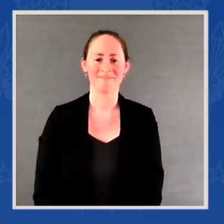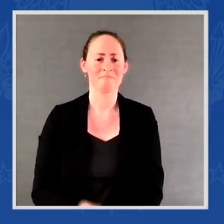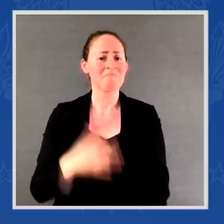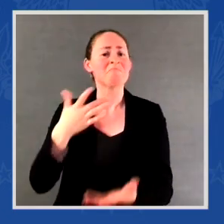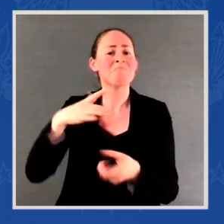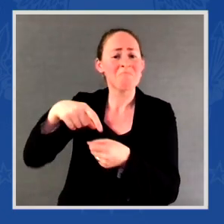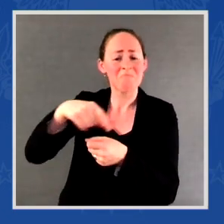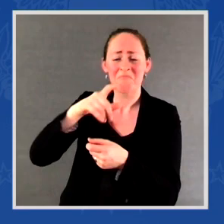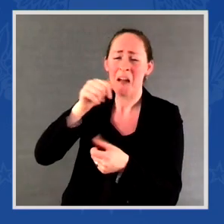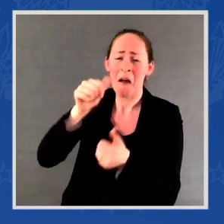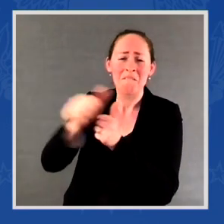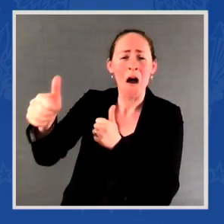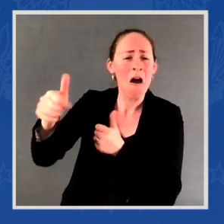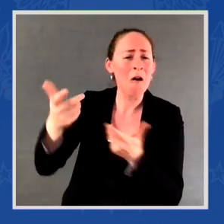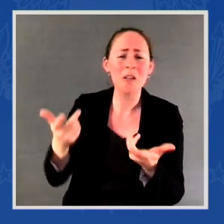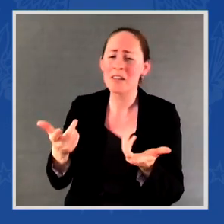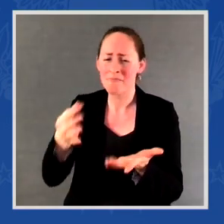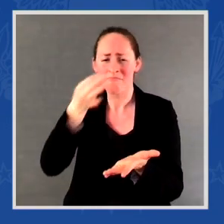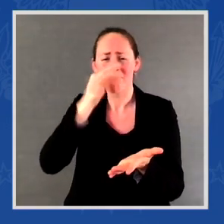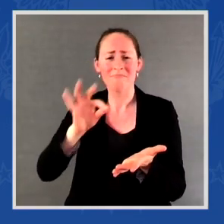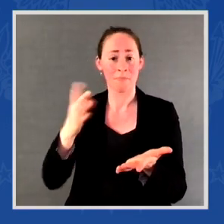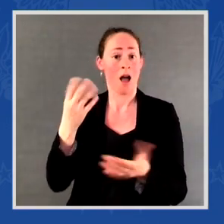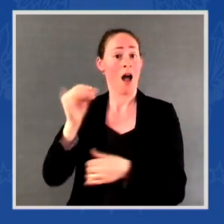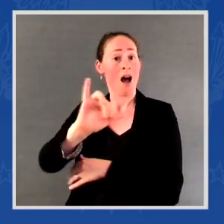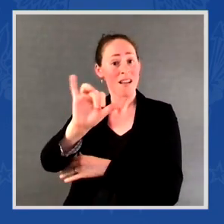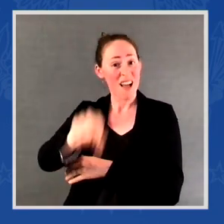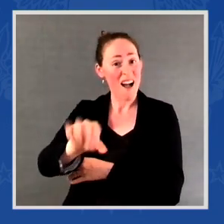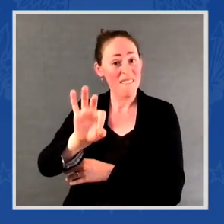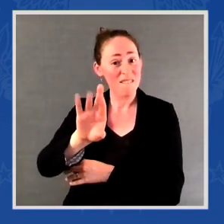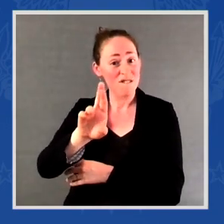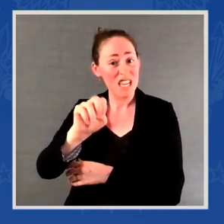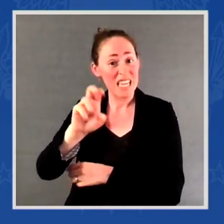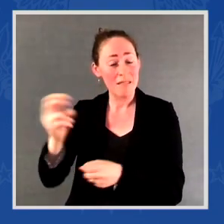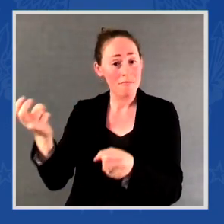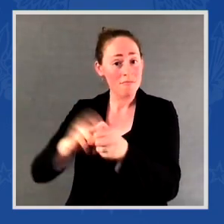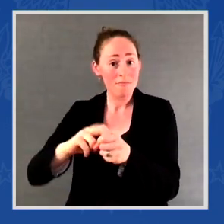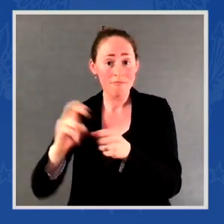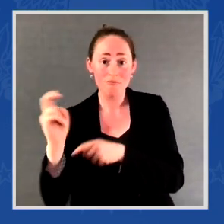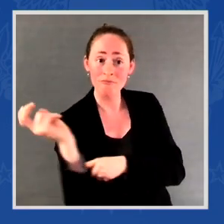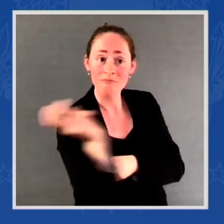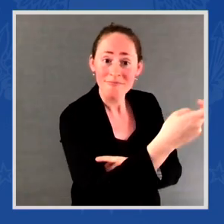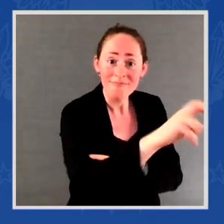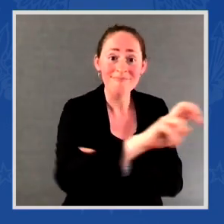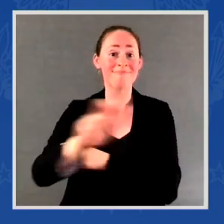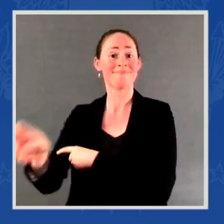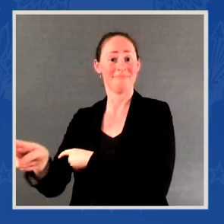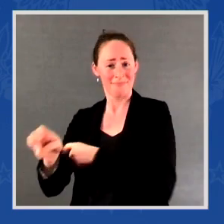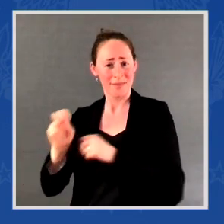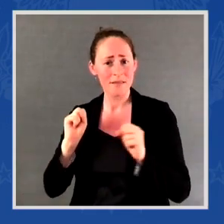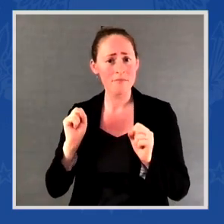Get a free ride to and from your vaccination sites. I want to publicly thank -- when I asked for help,